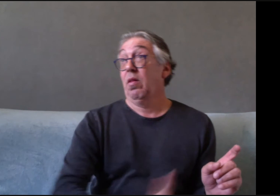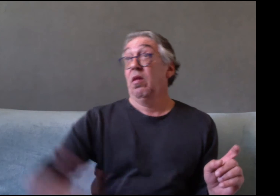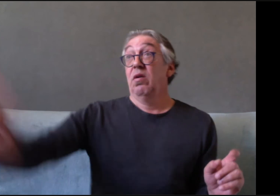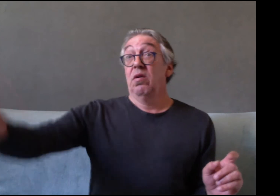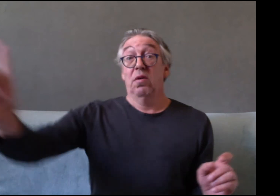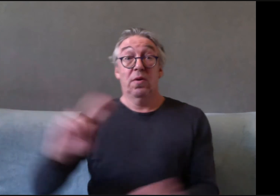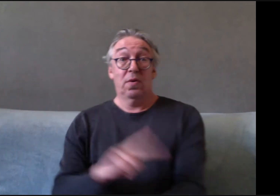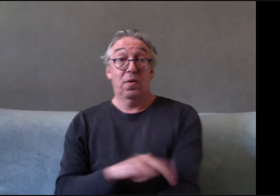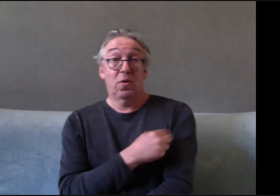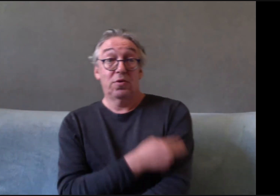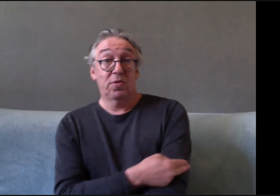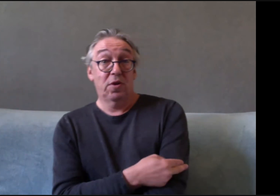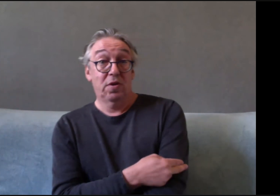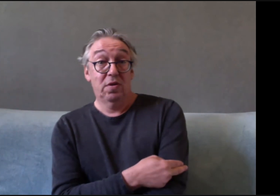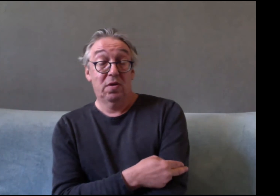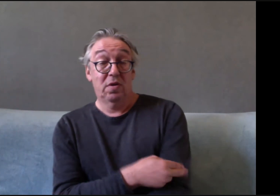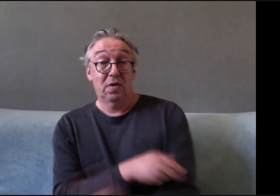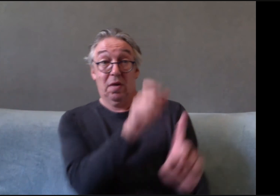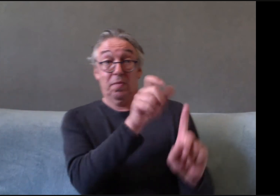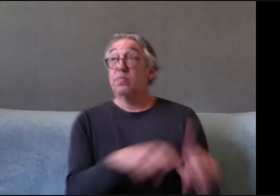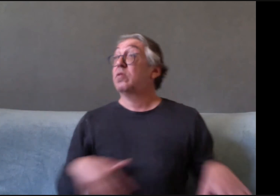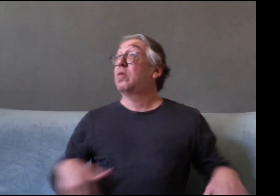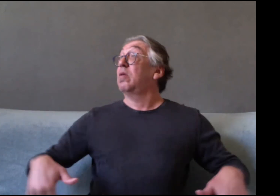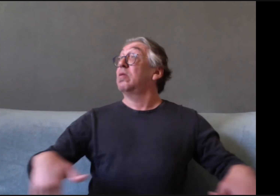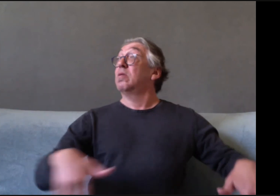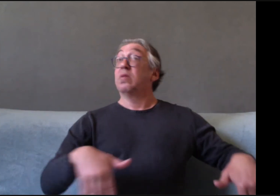where they need to fill gaps in their own support.